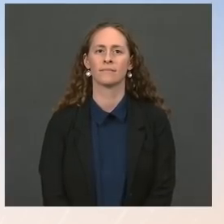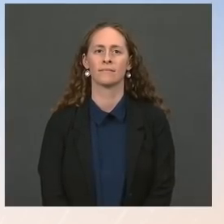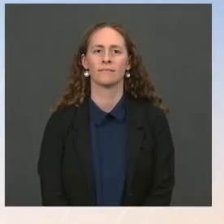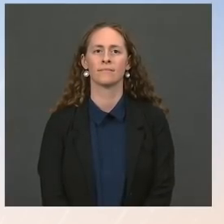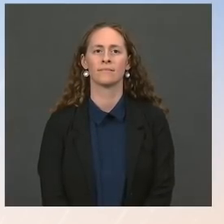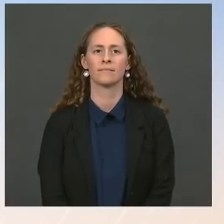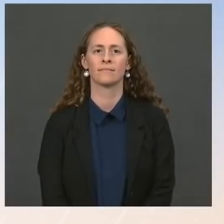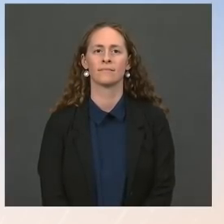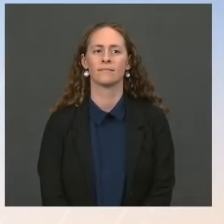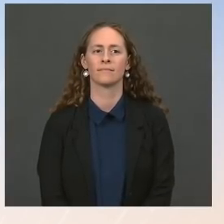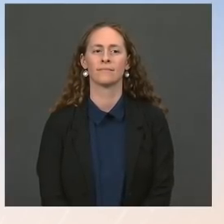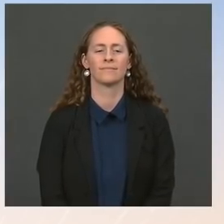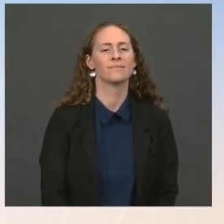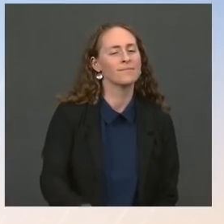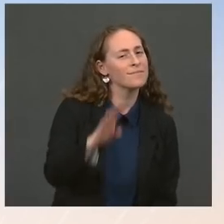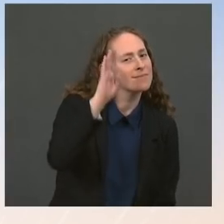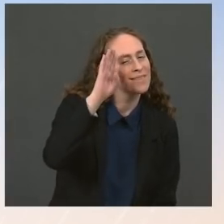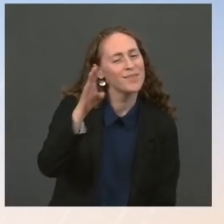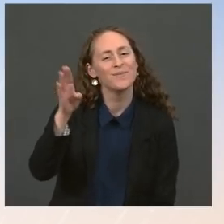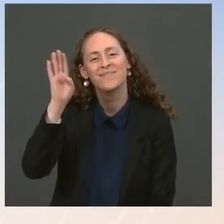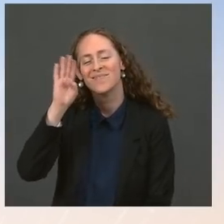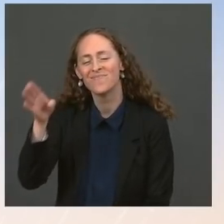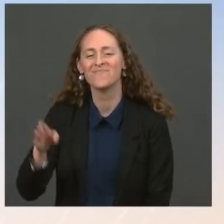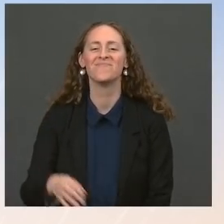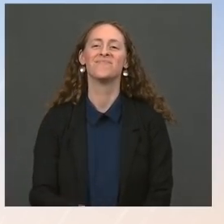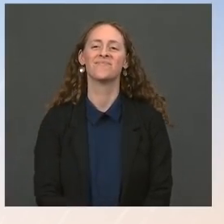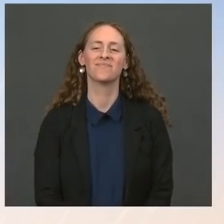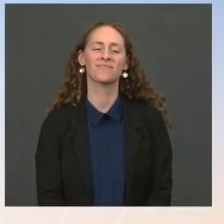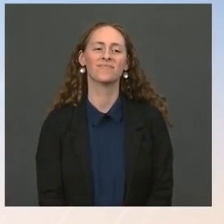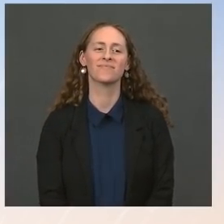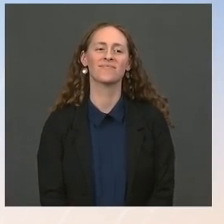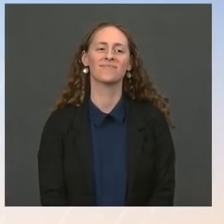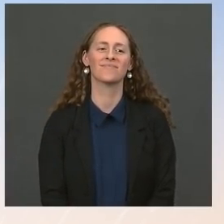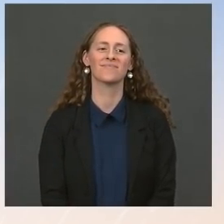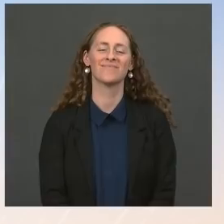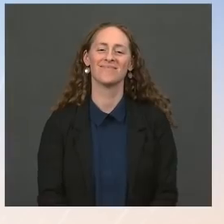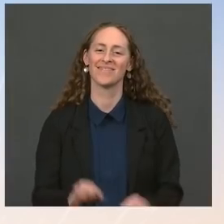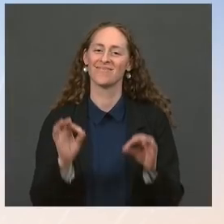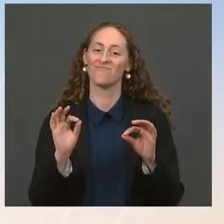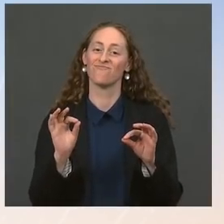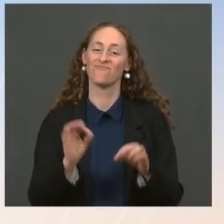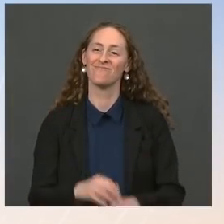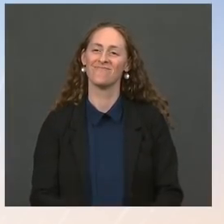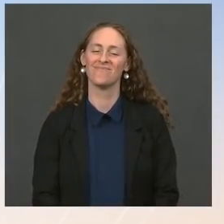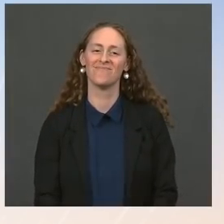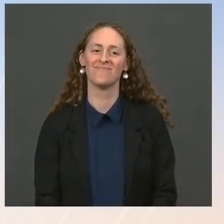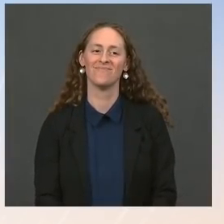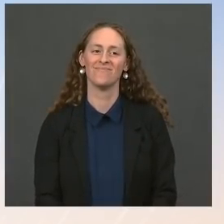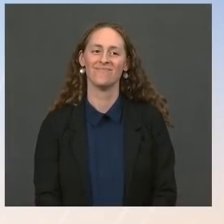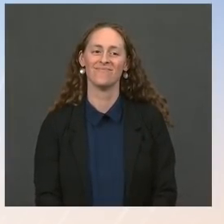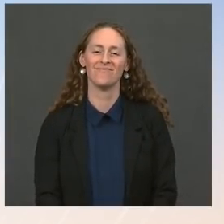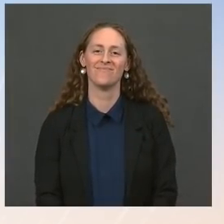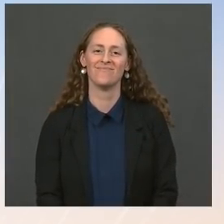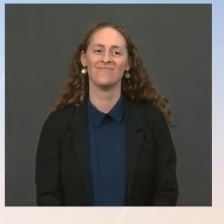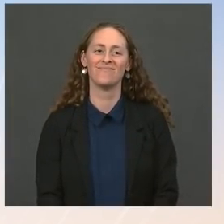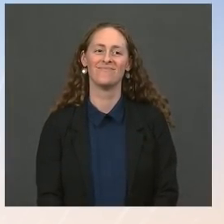Ms. Psaki: Hi, everyone. Okay. All right. Just a few items at the top,